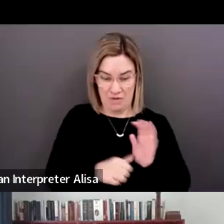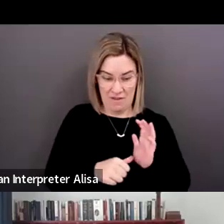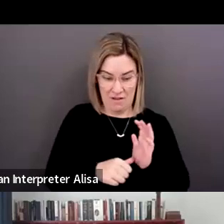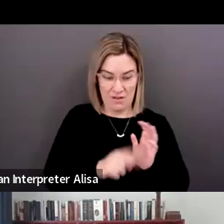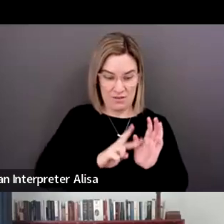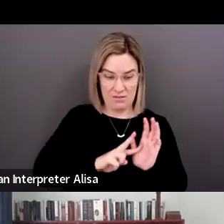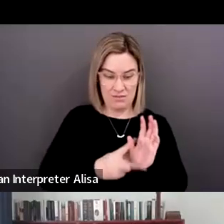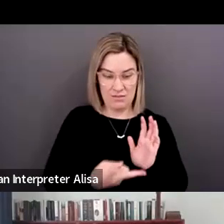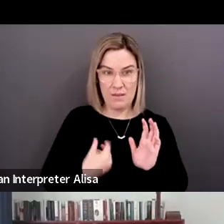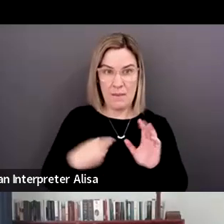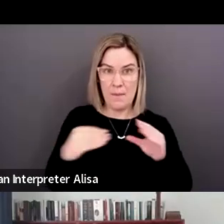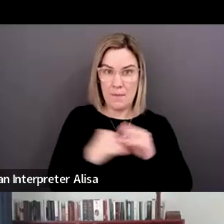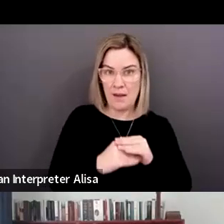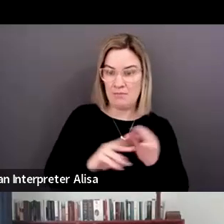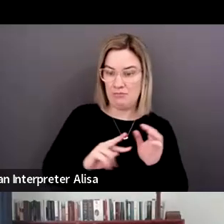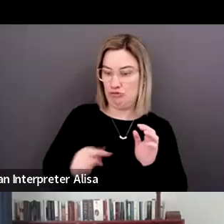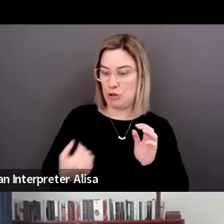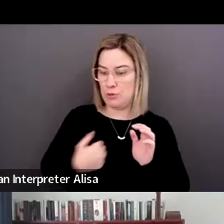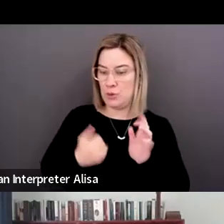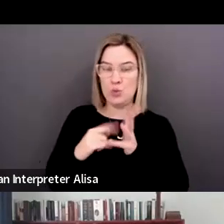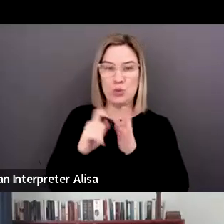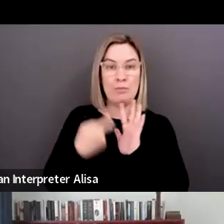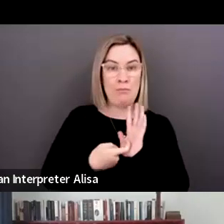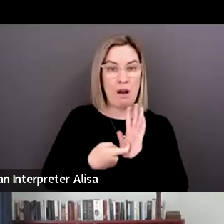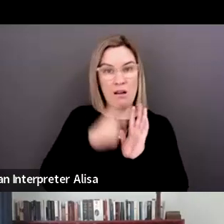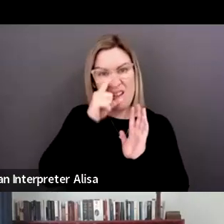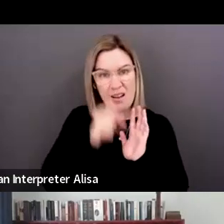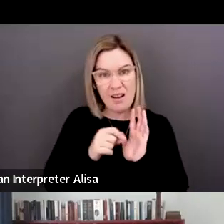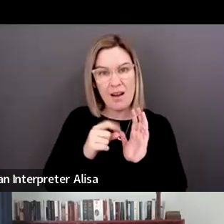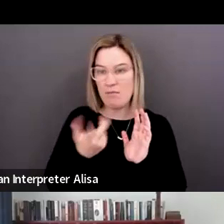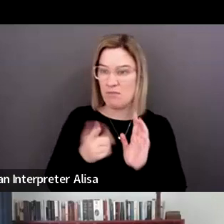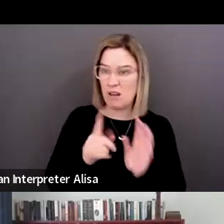making that will - that make those big structural changes we need to happen.